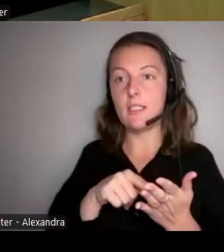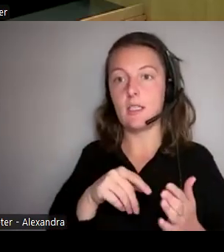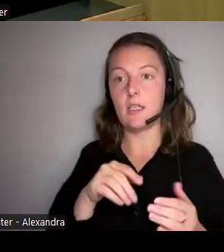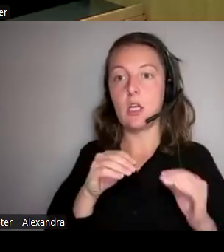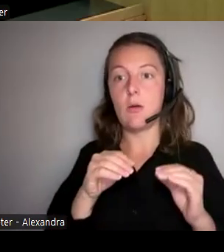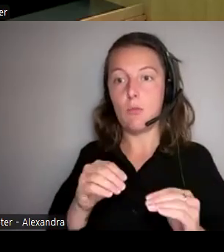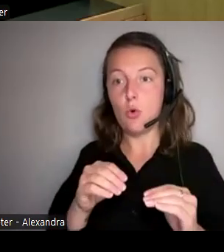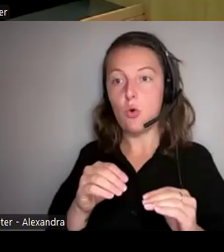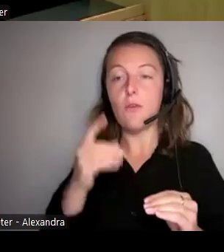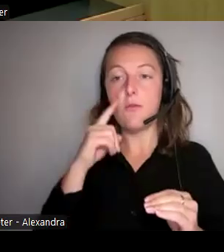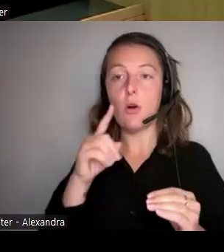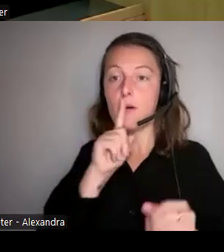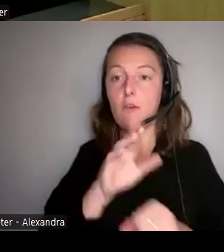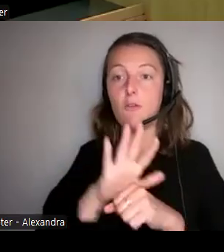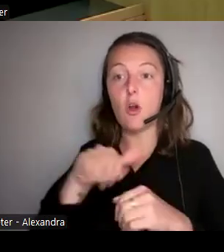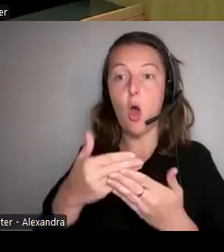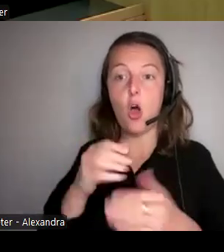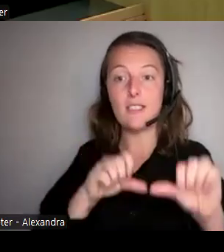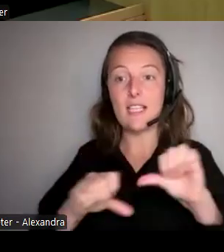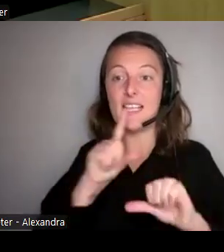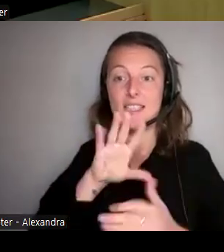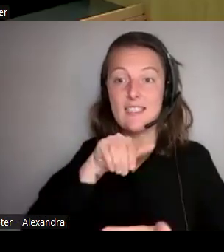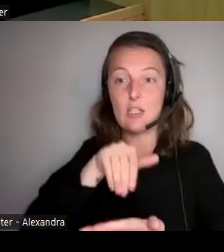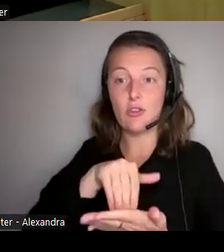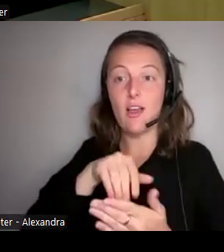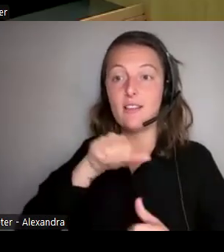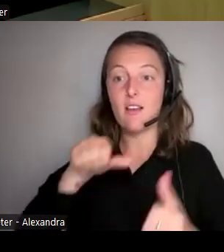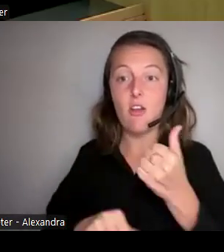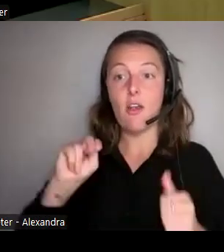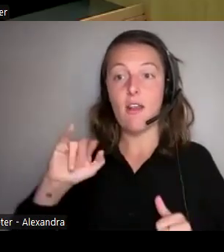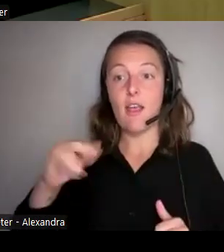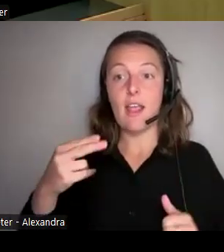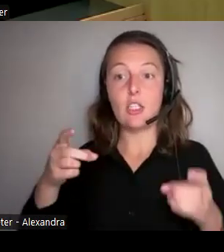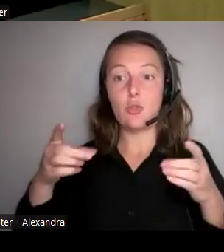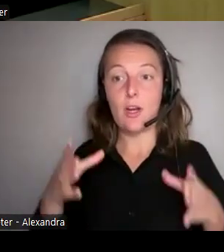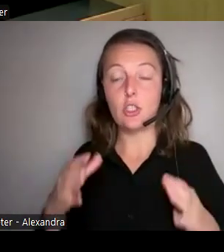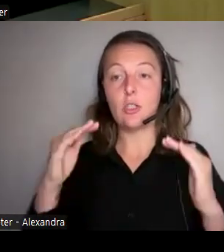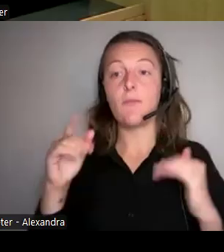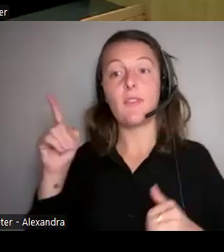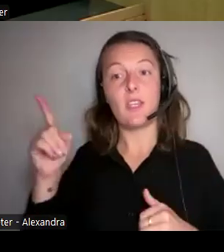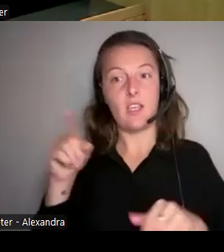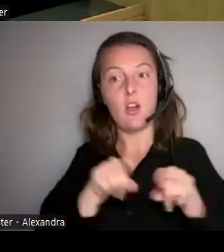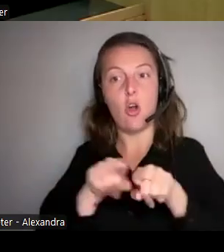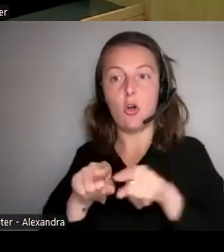science is centralized under the NIH director. Um he has also been critical of institute directors